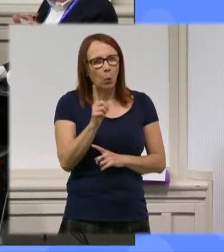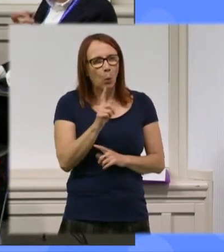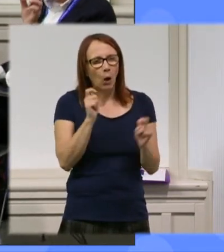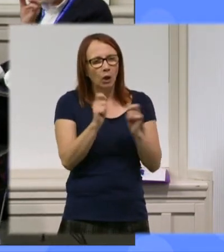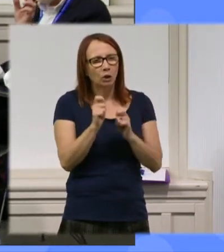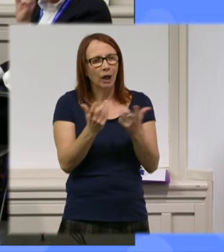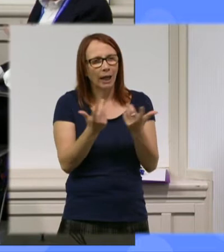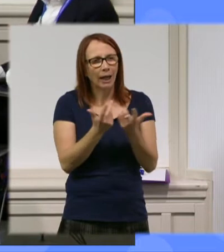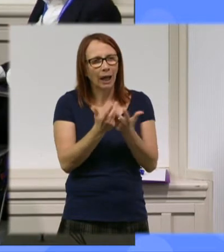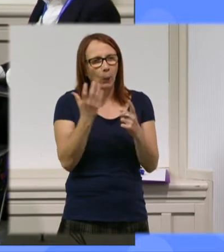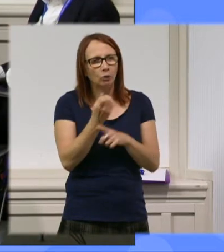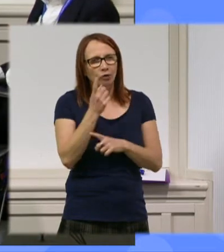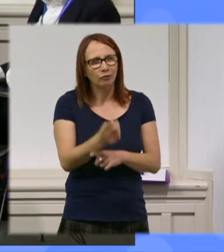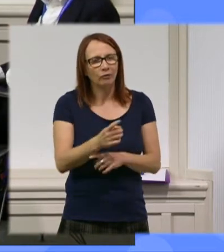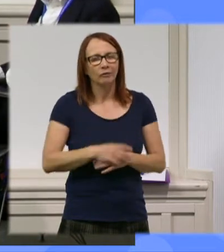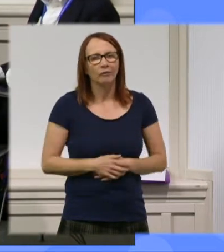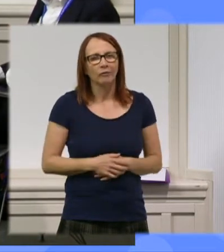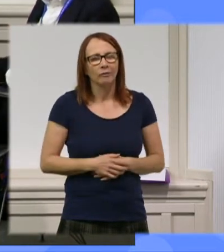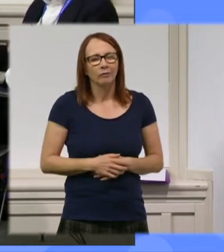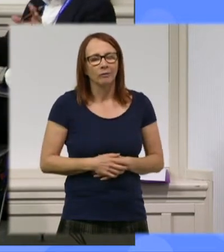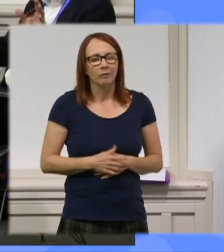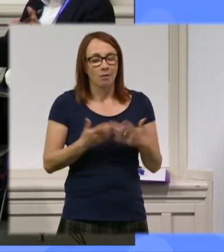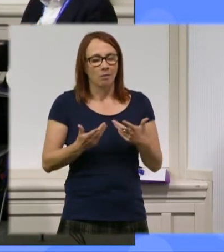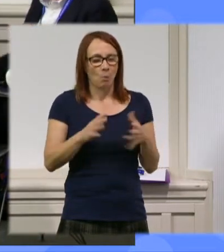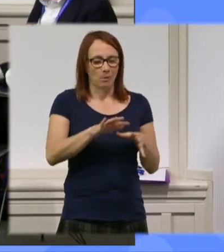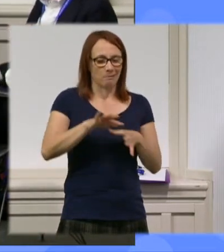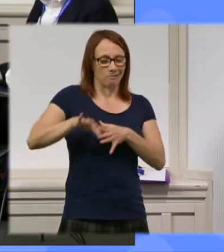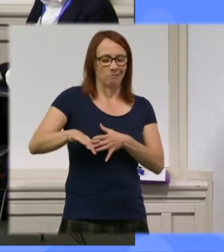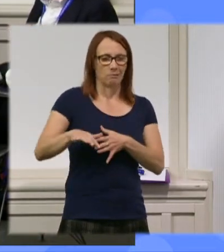that however this morning women who move on to more substantial and substantive